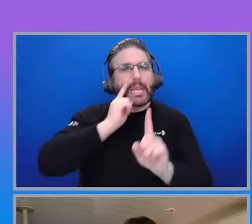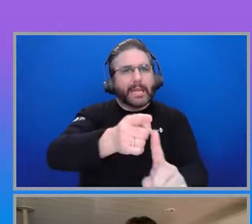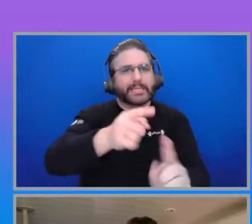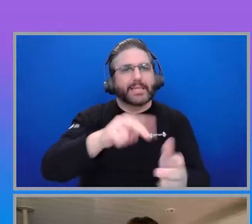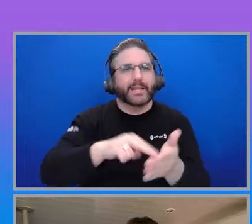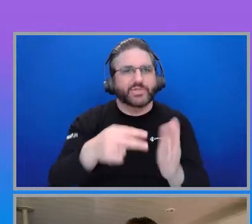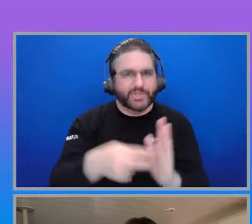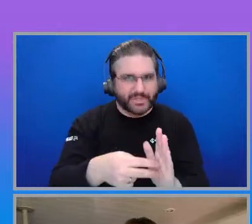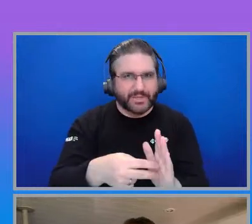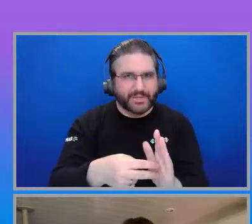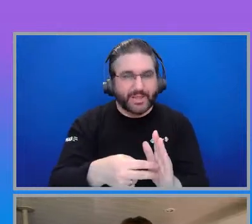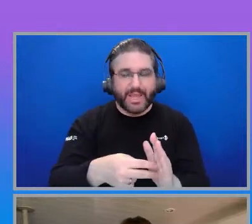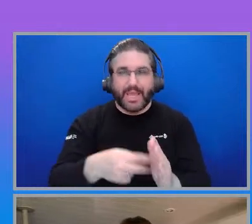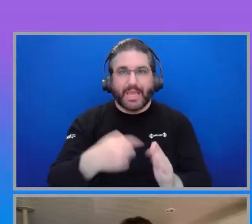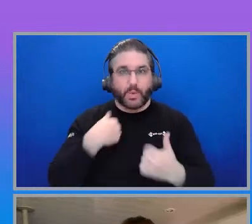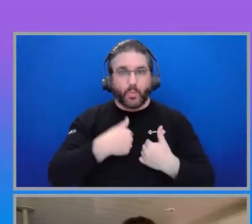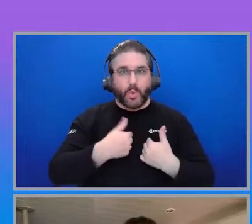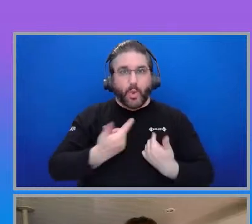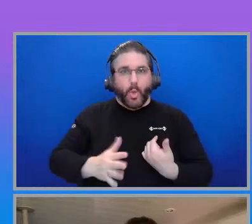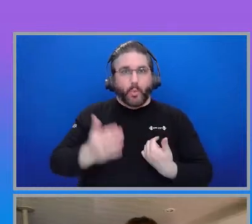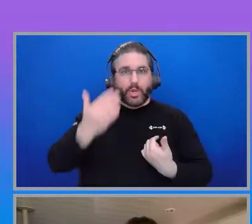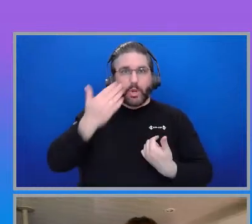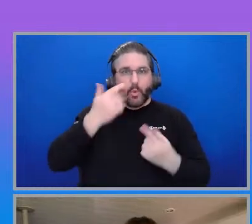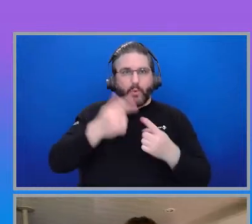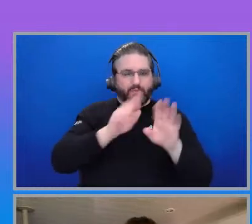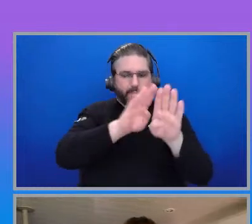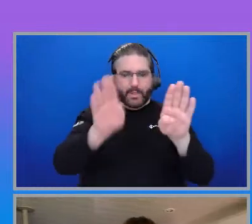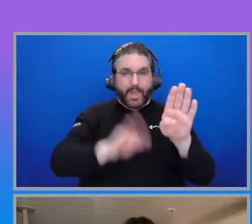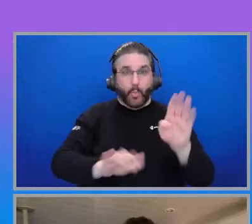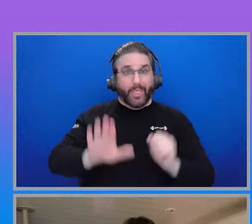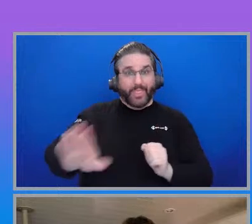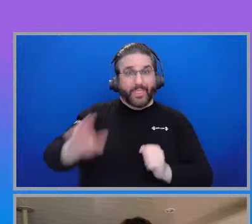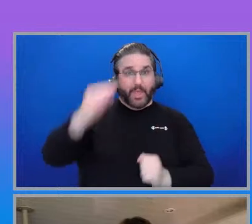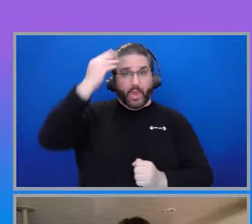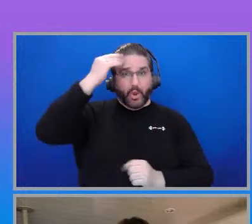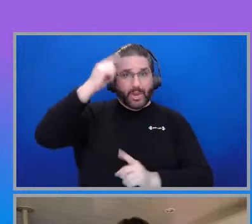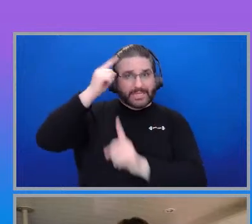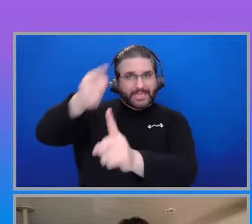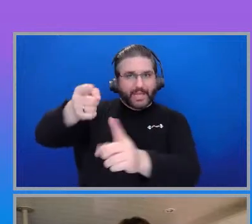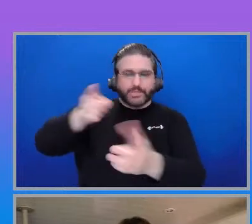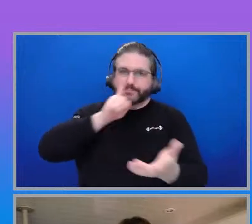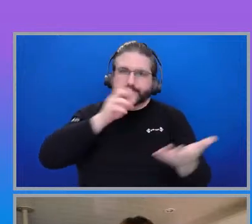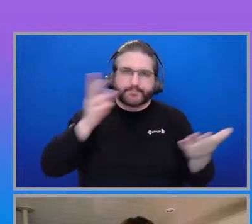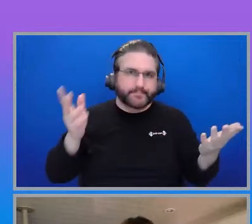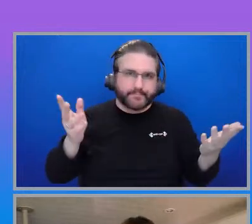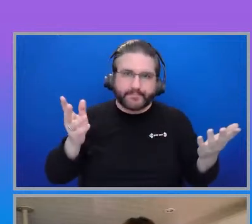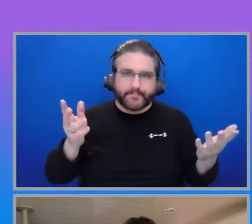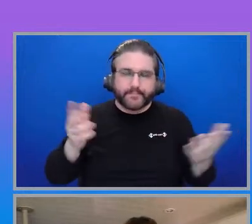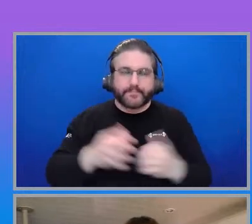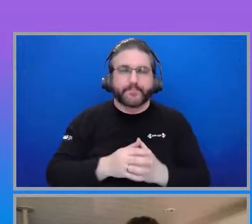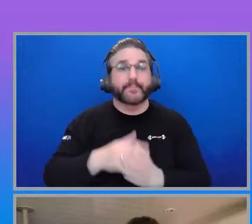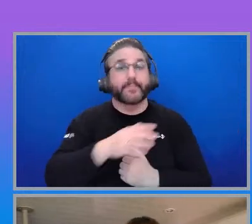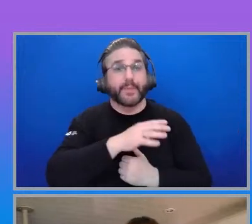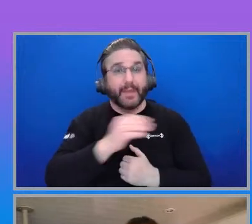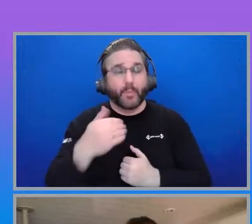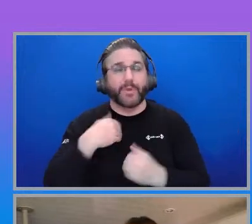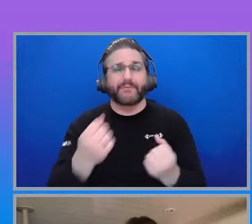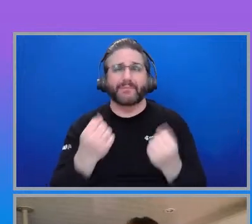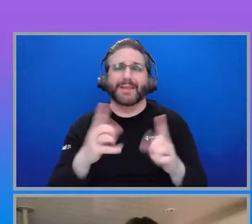can't always tell that from the layout. And it also turns out